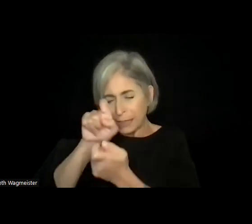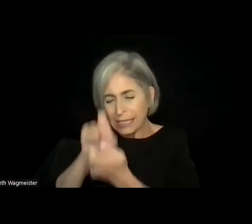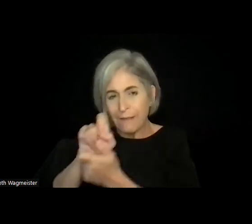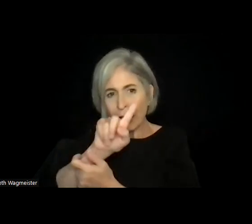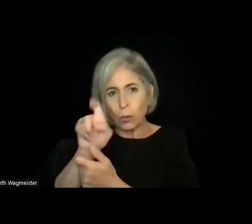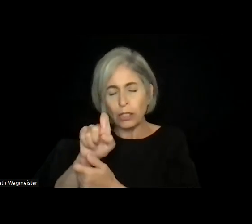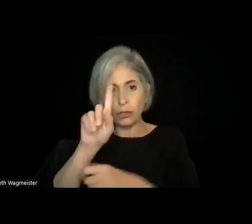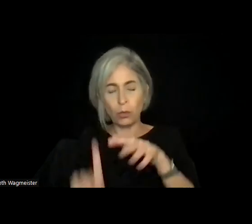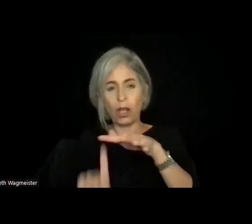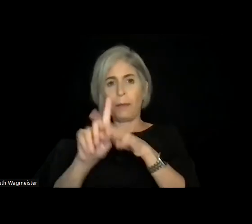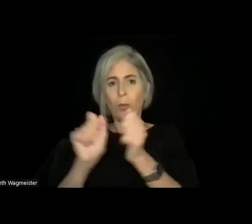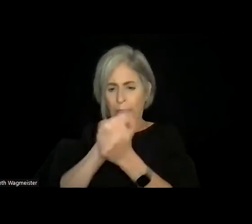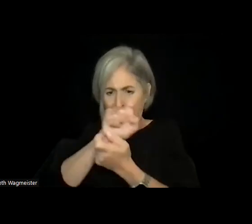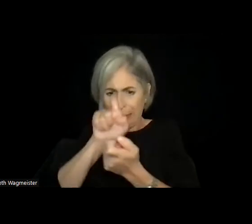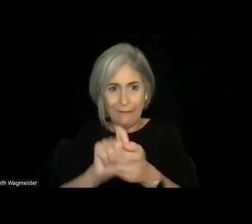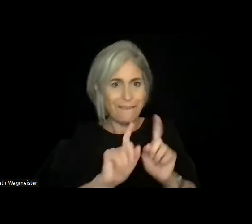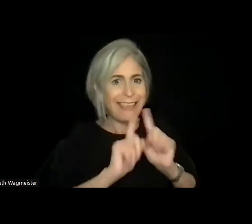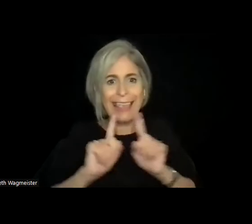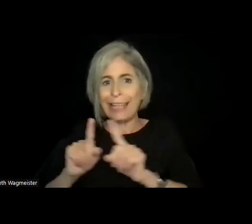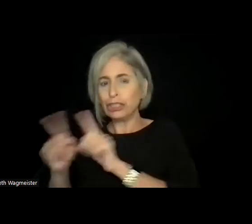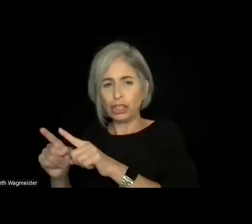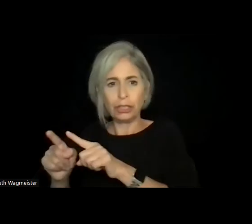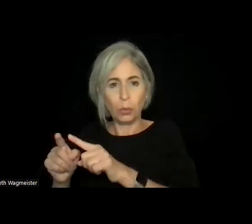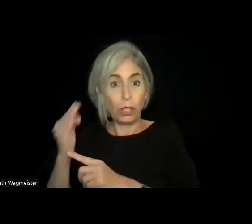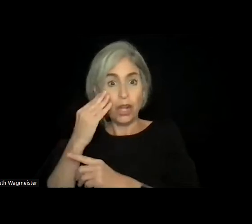a really good research study is going to be a reduction to look at